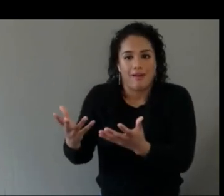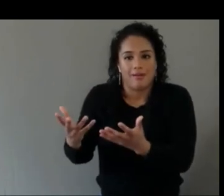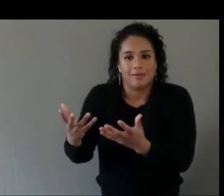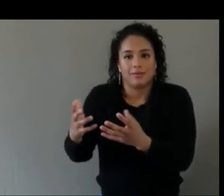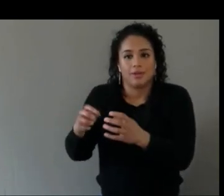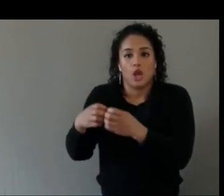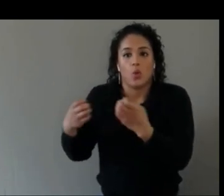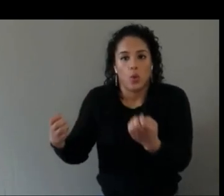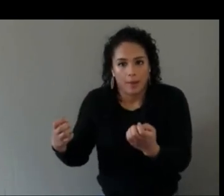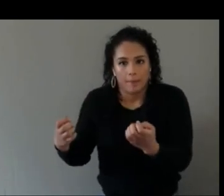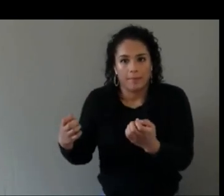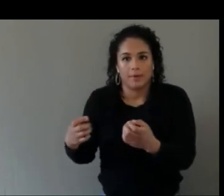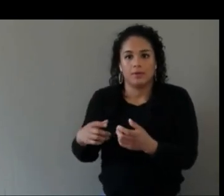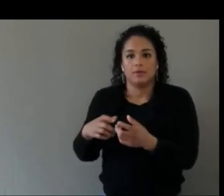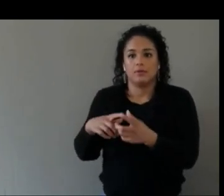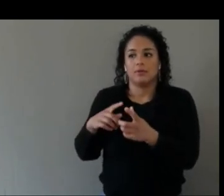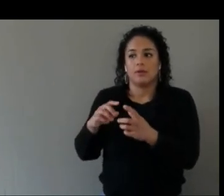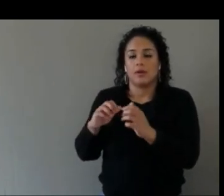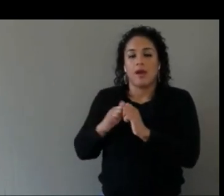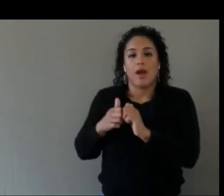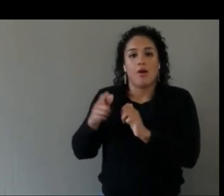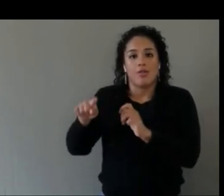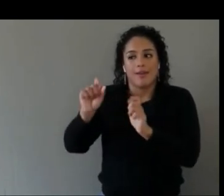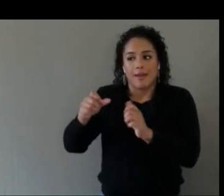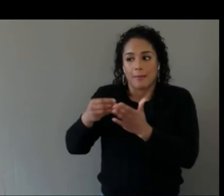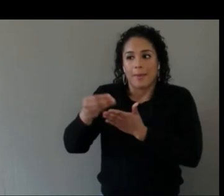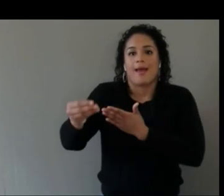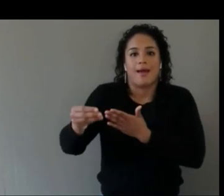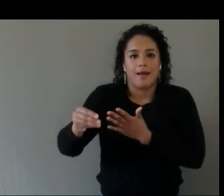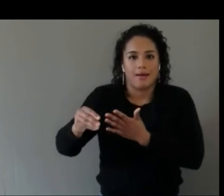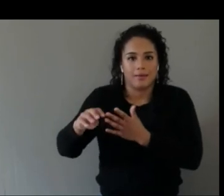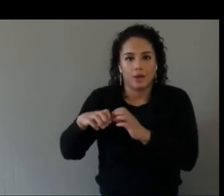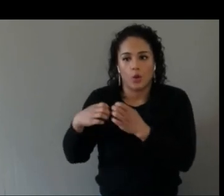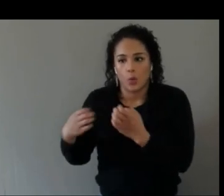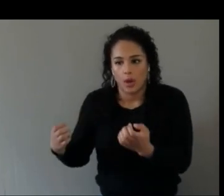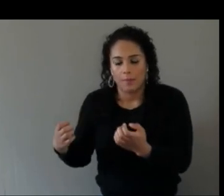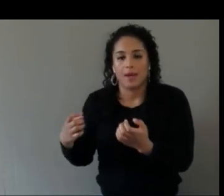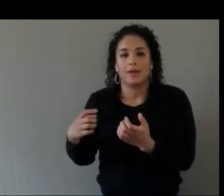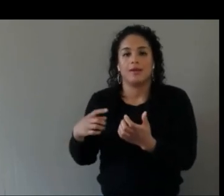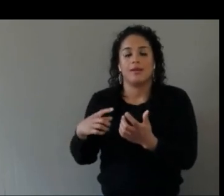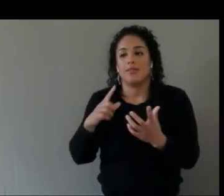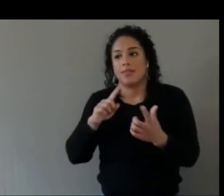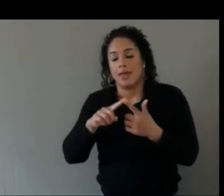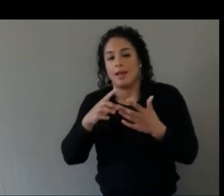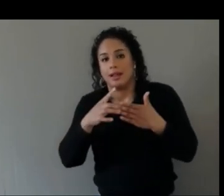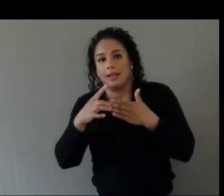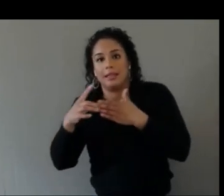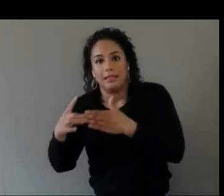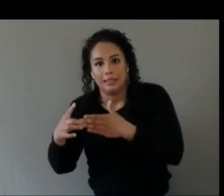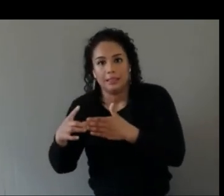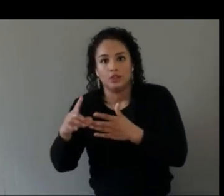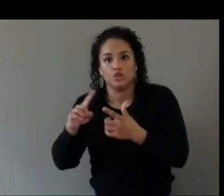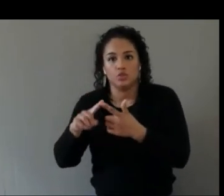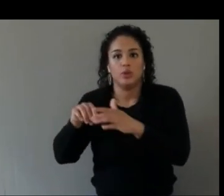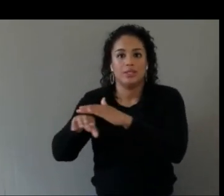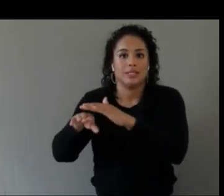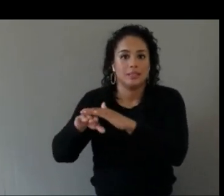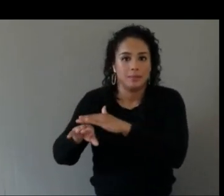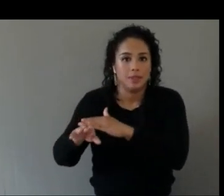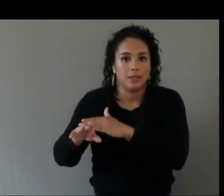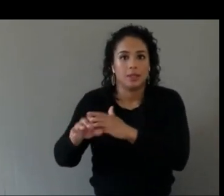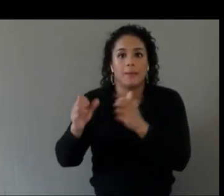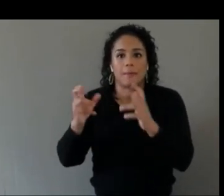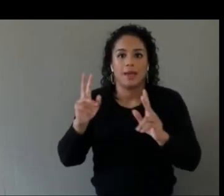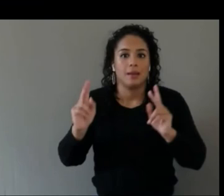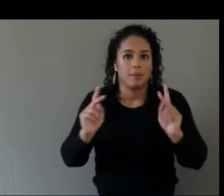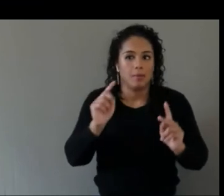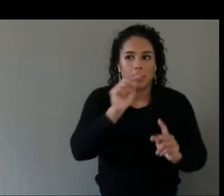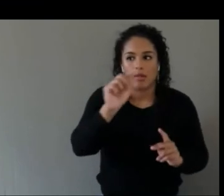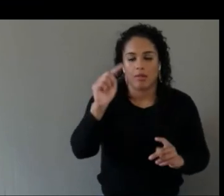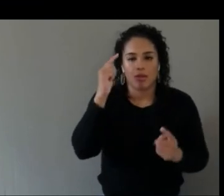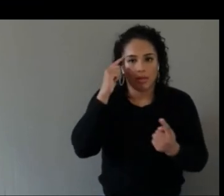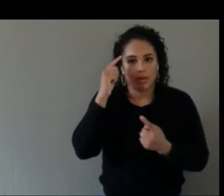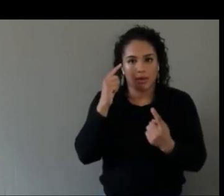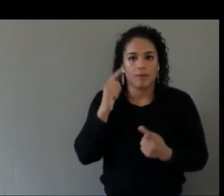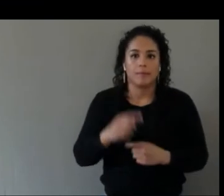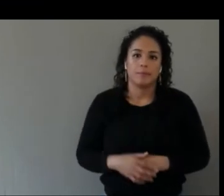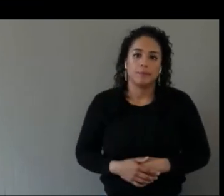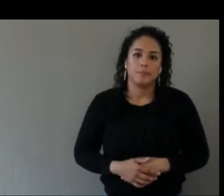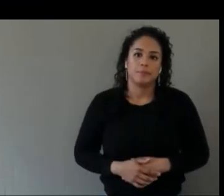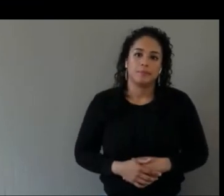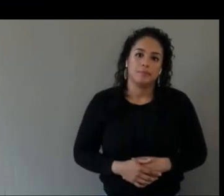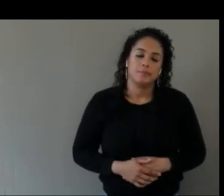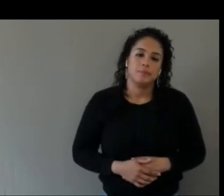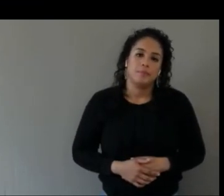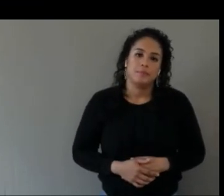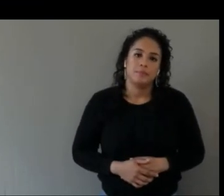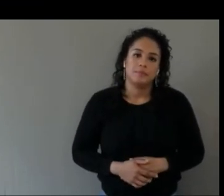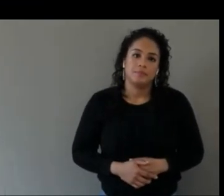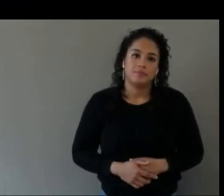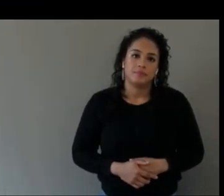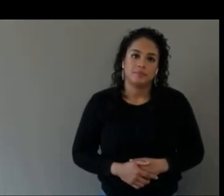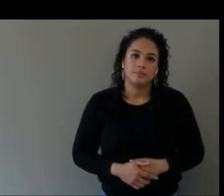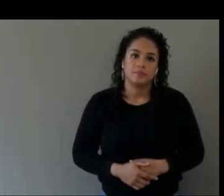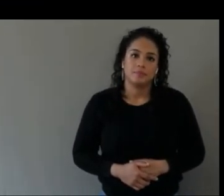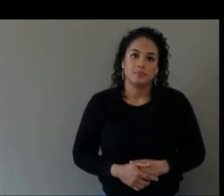to empower them to sort of get to the accessibility that so many people have been thinking about.